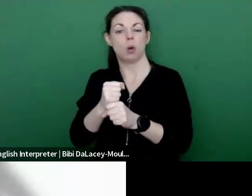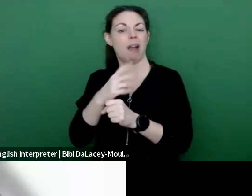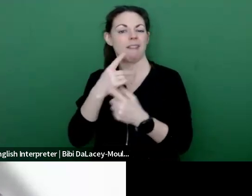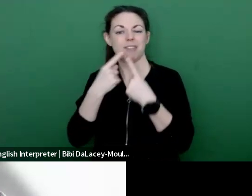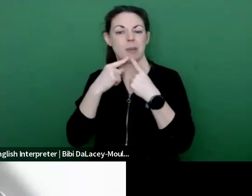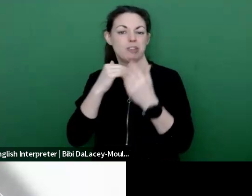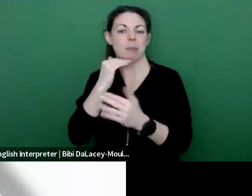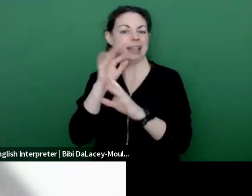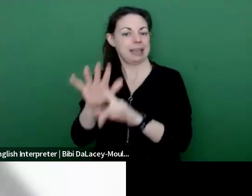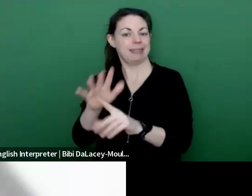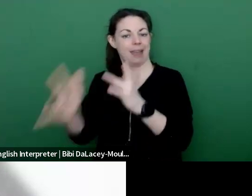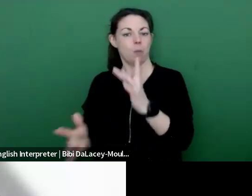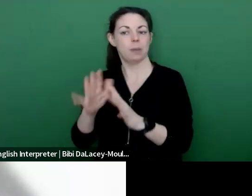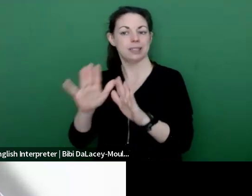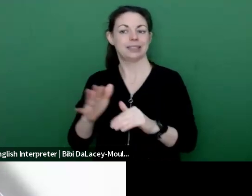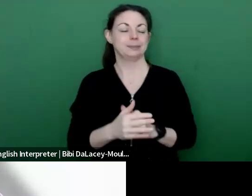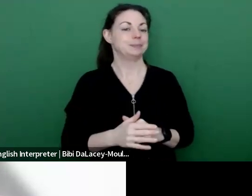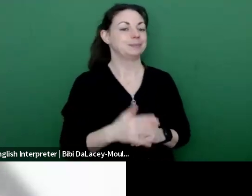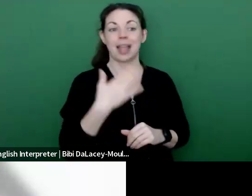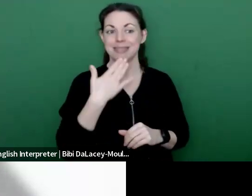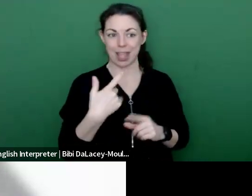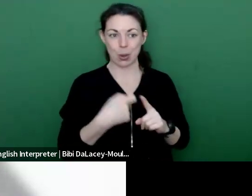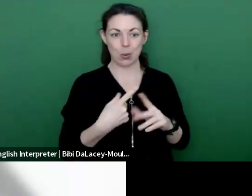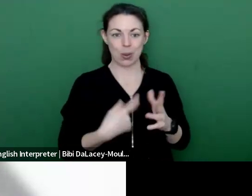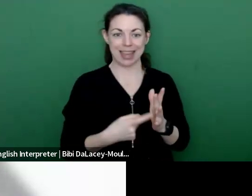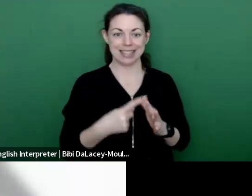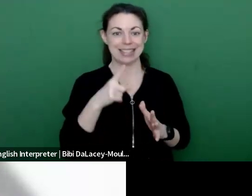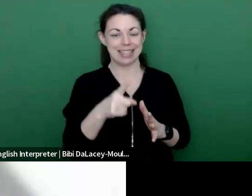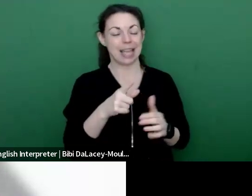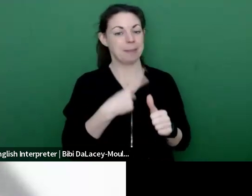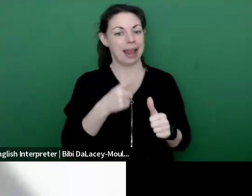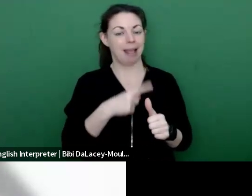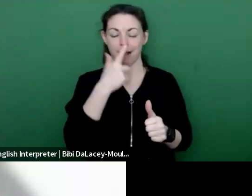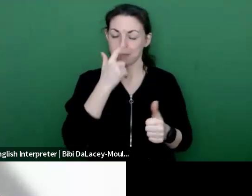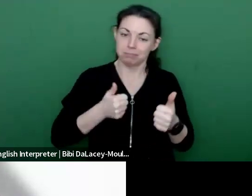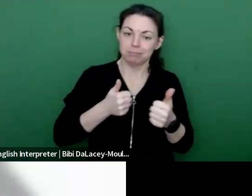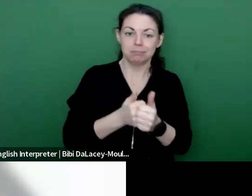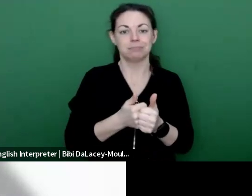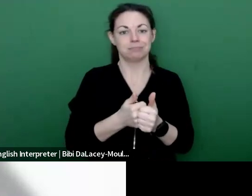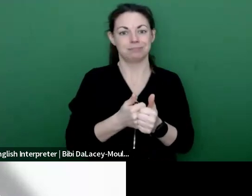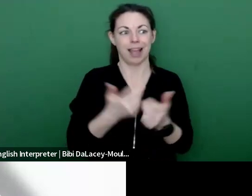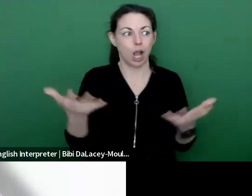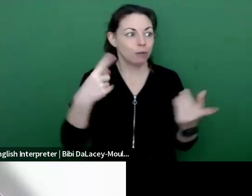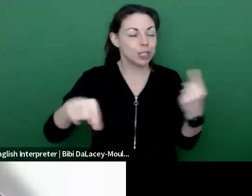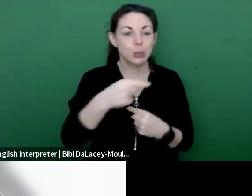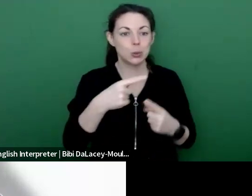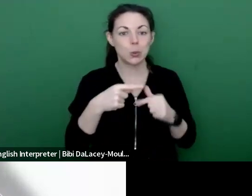Amelia: Thank you, Katy. Yes, I would just second the encouragement to apply if that sounds of interest. And many of our,